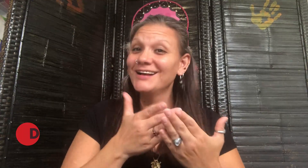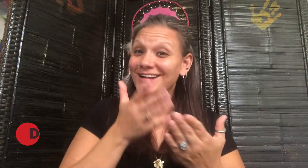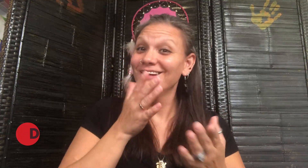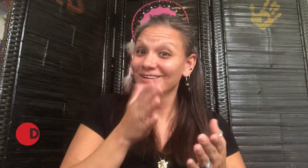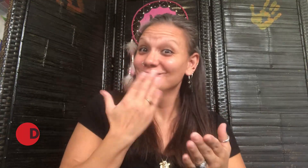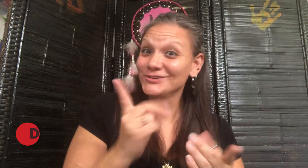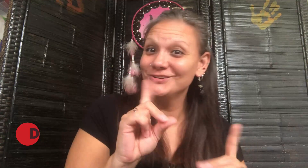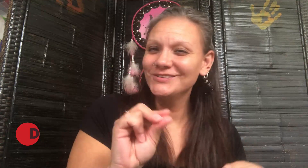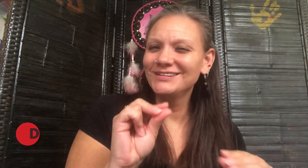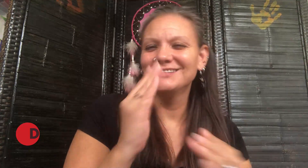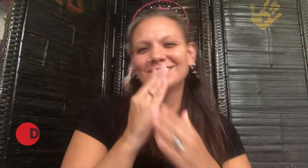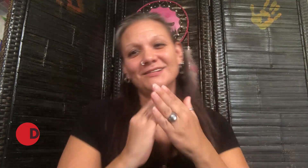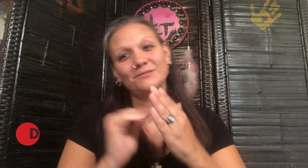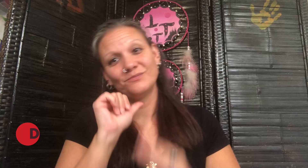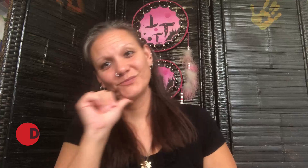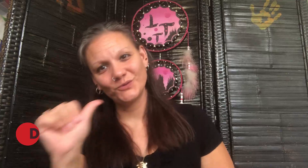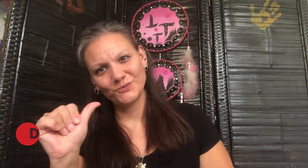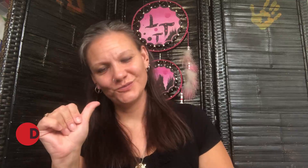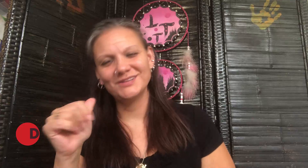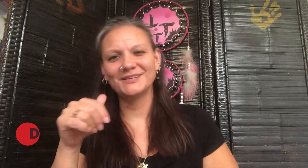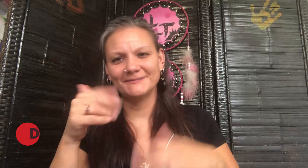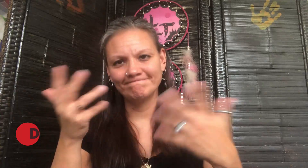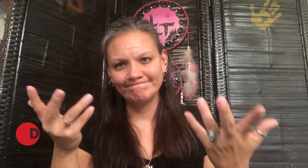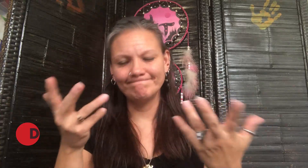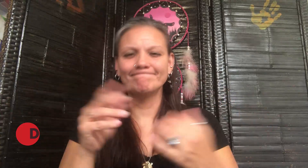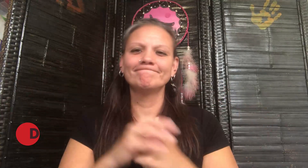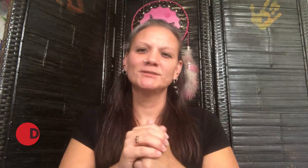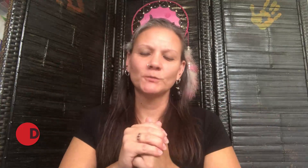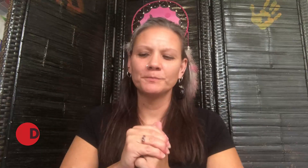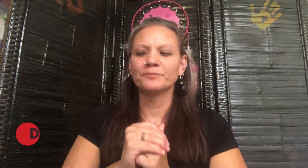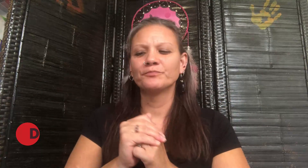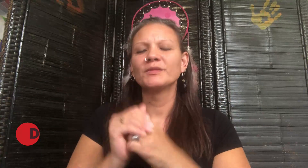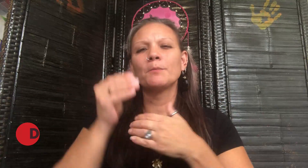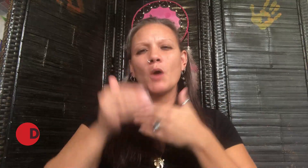Some are willing, some don’t.